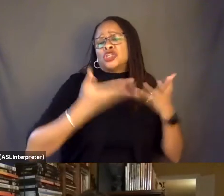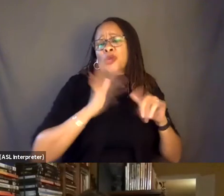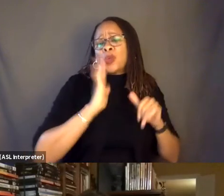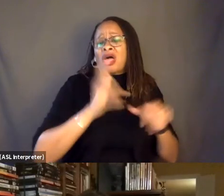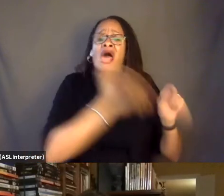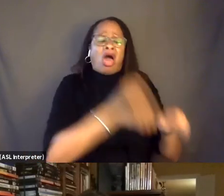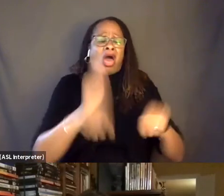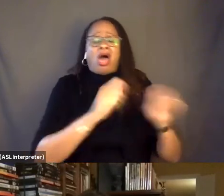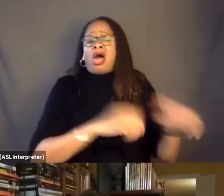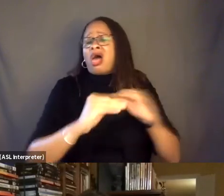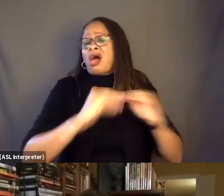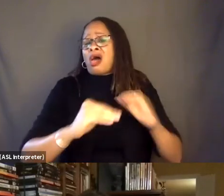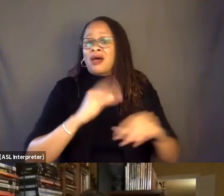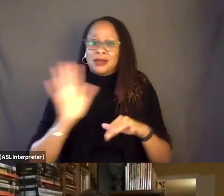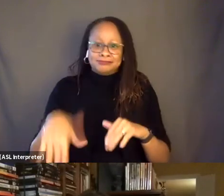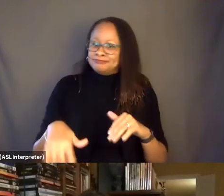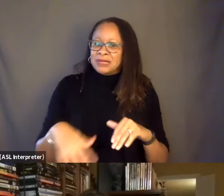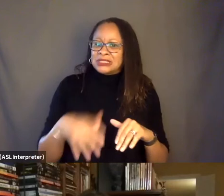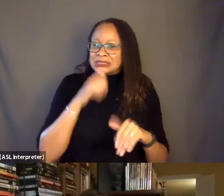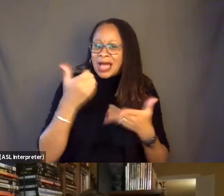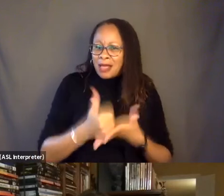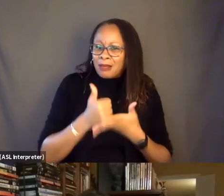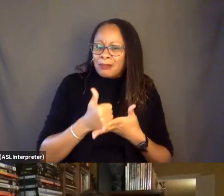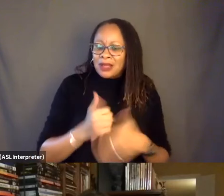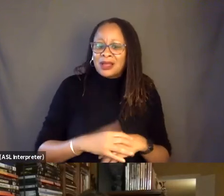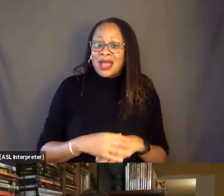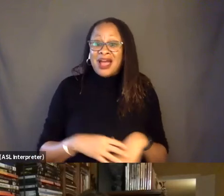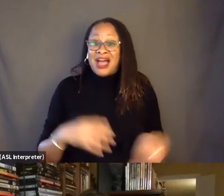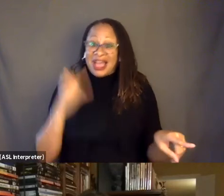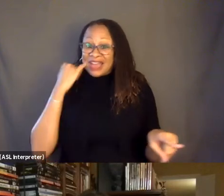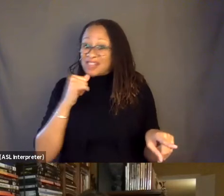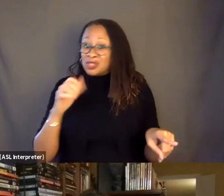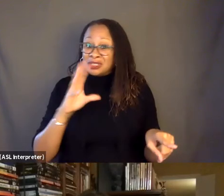I've gone as far as saying, you know, if they don't move fast, I could go to jail.